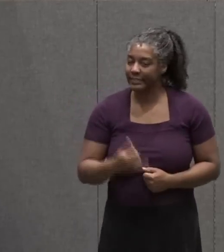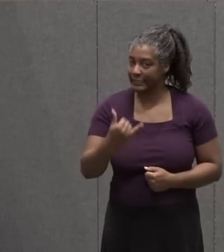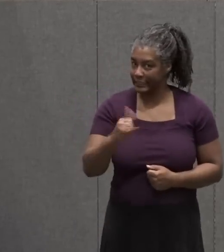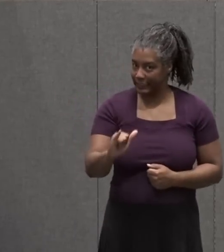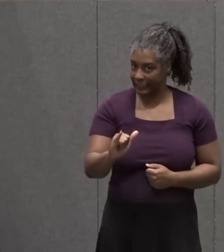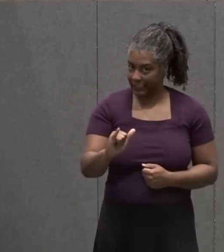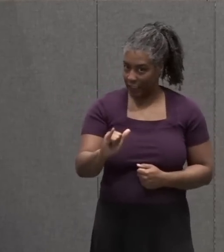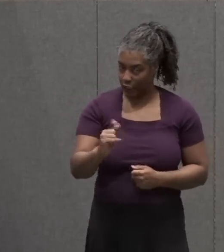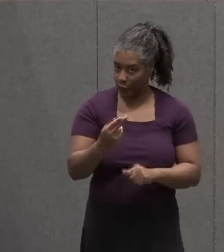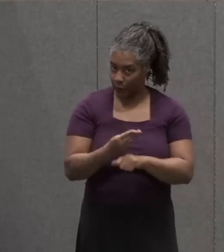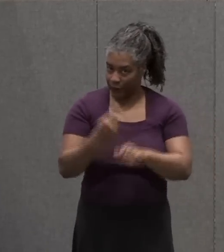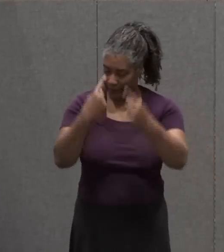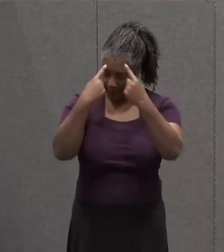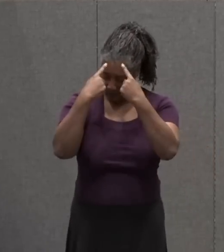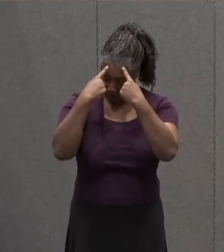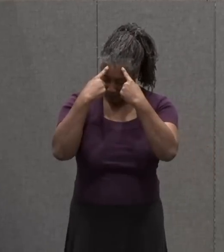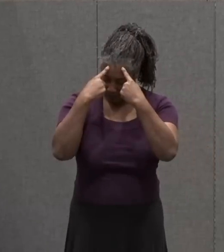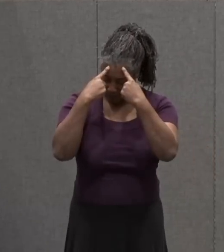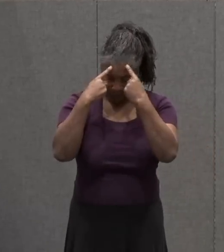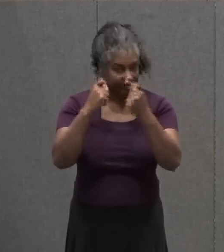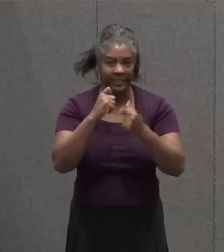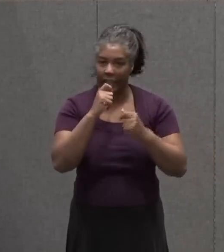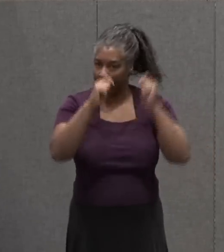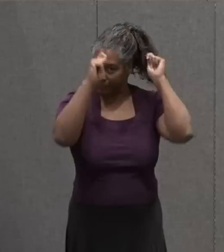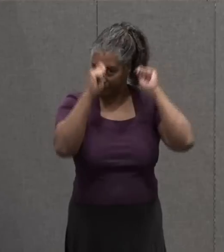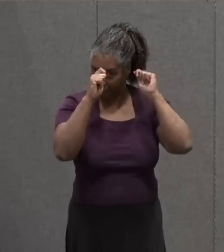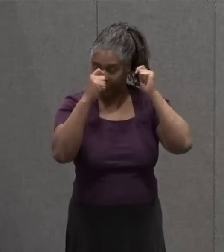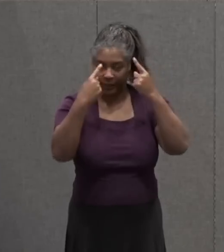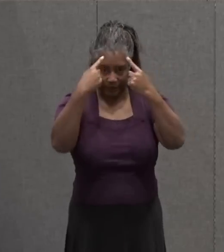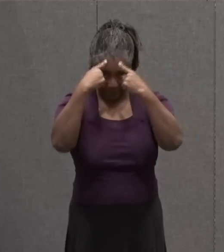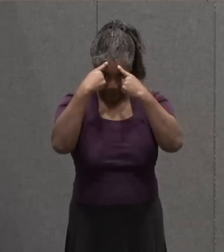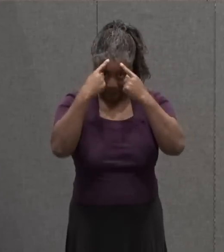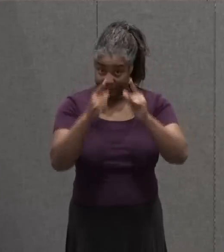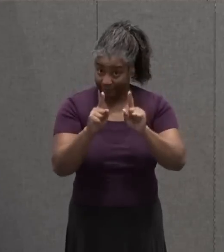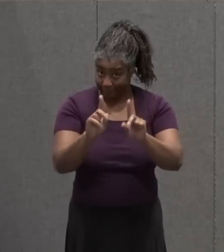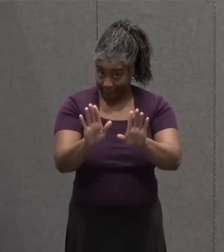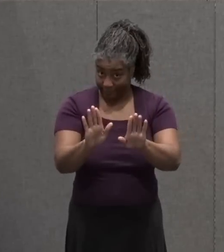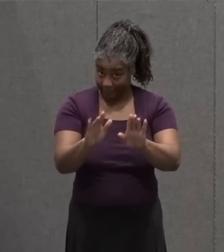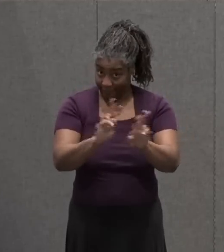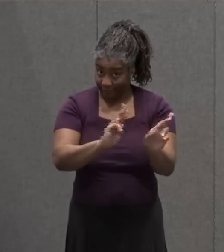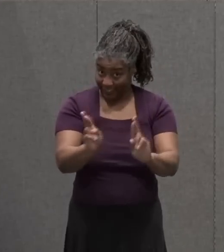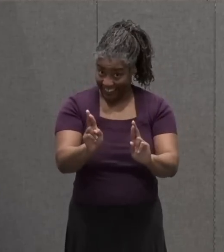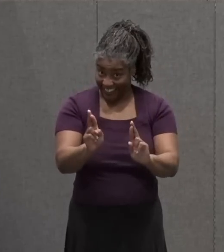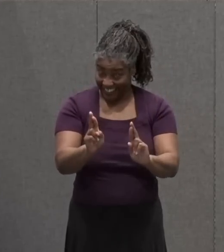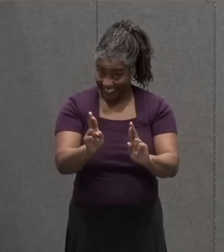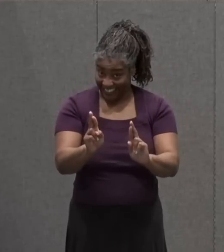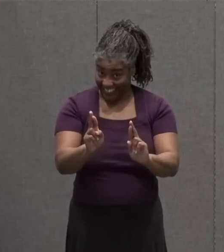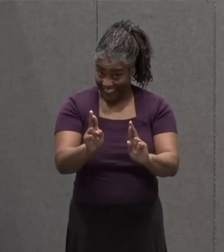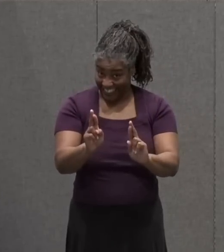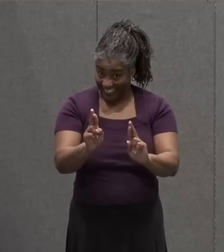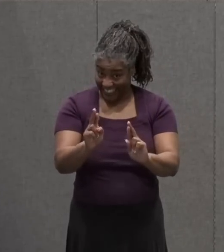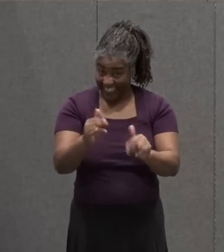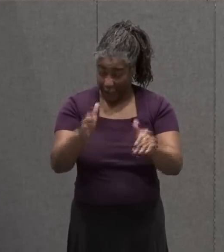instead of saying the word hat. Okay, here we go. Focus powers on